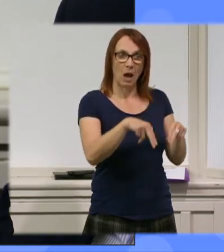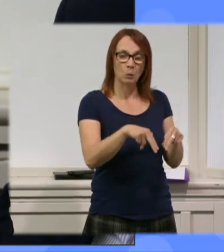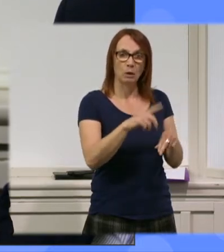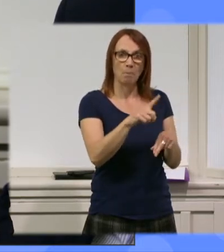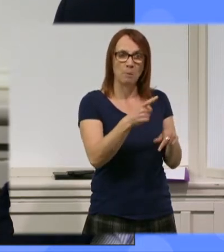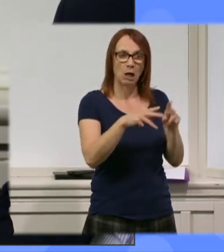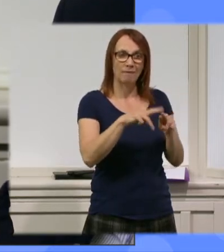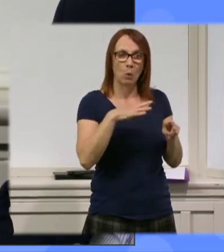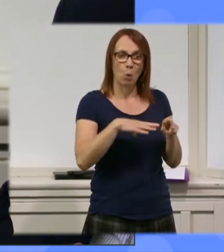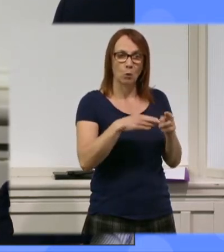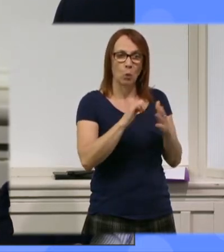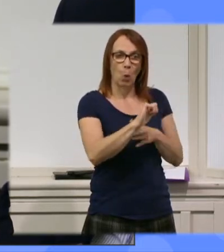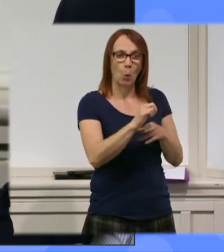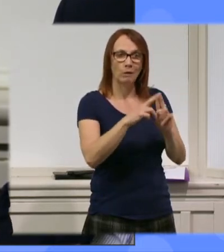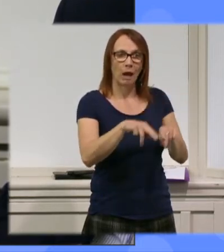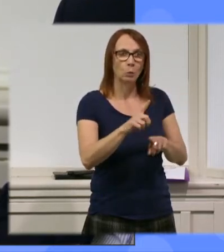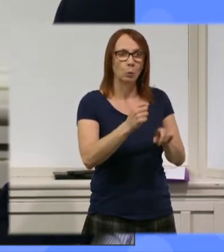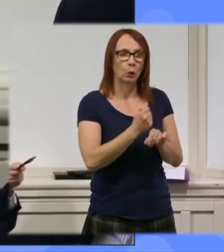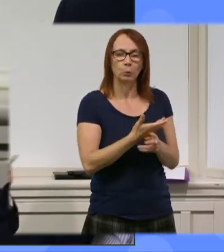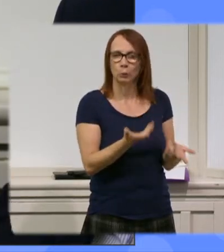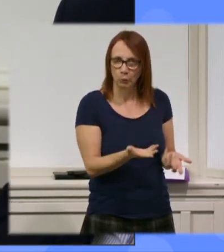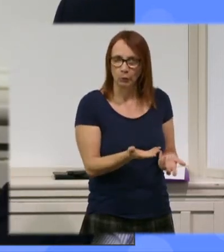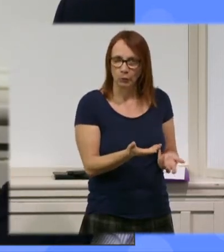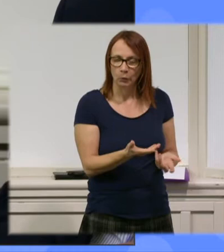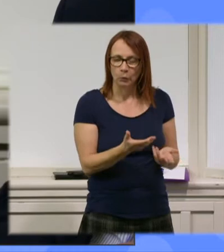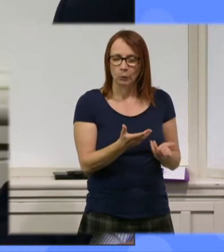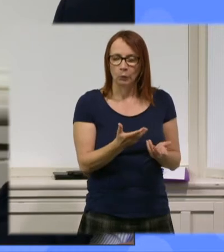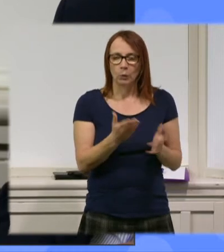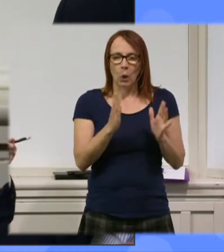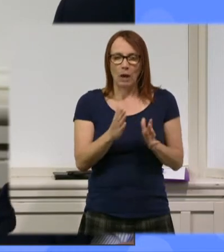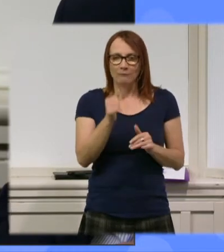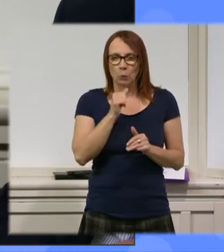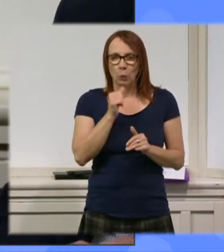properties better use of existing properties and improving other existing